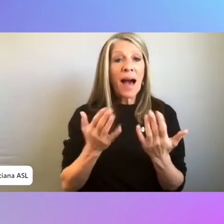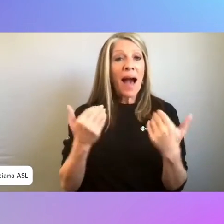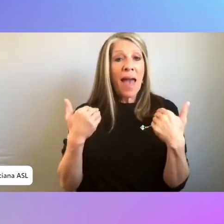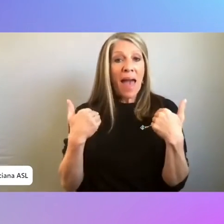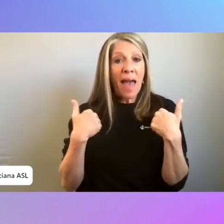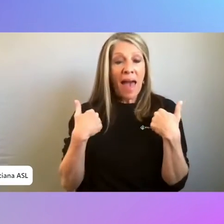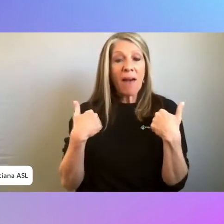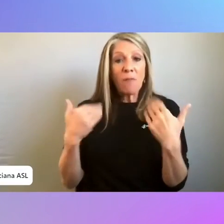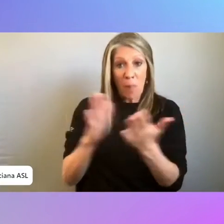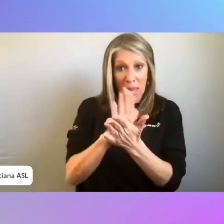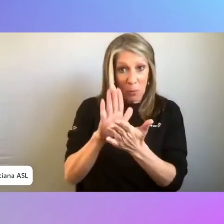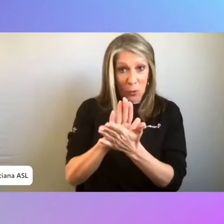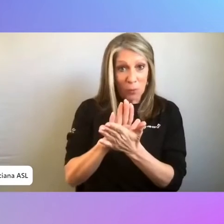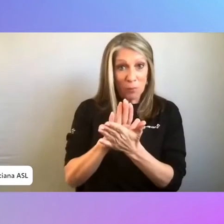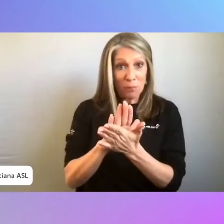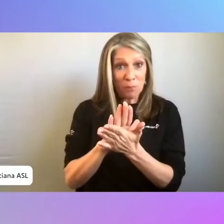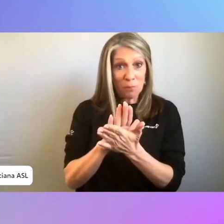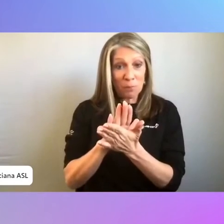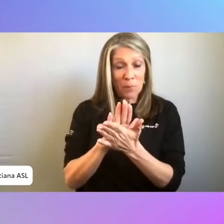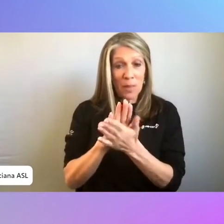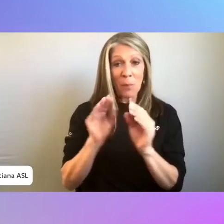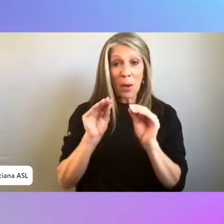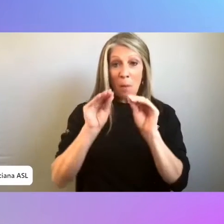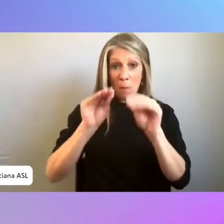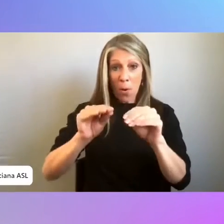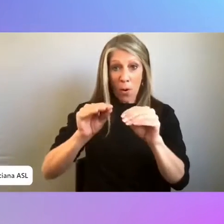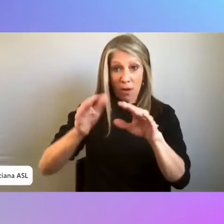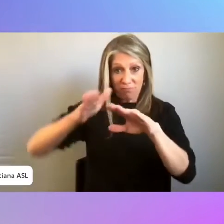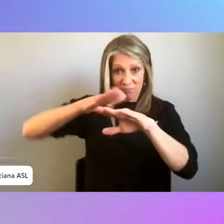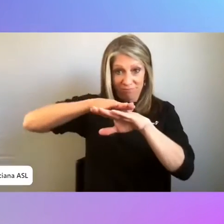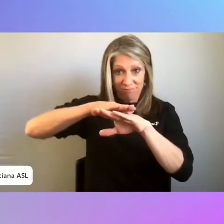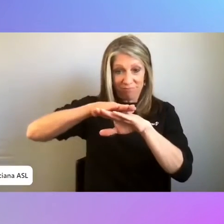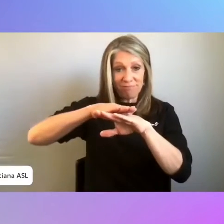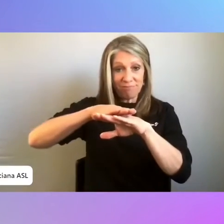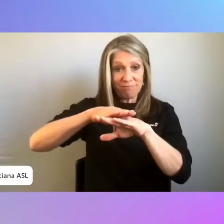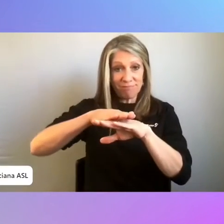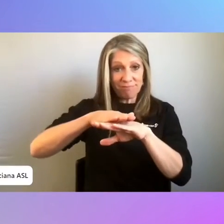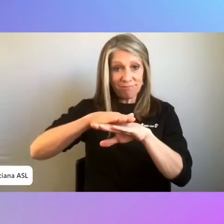make this work is get -- I literally just have a piece of